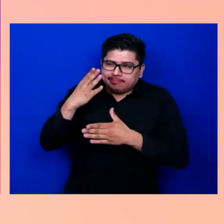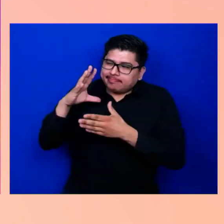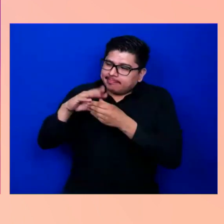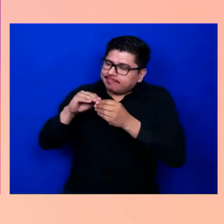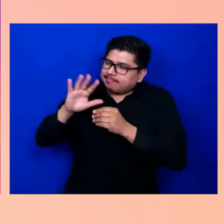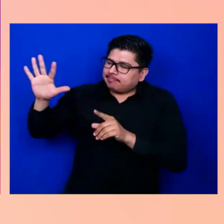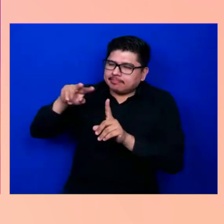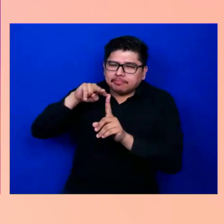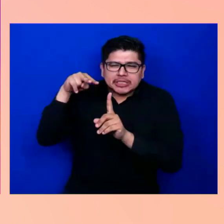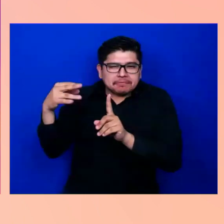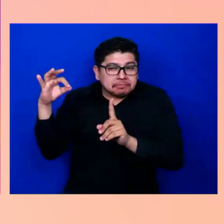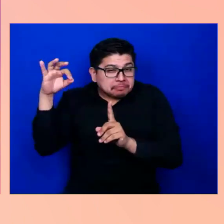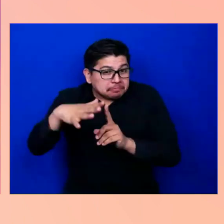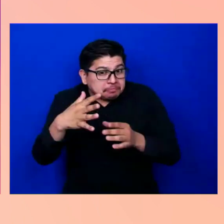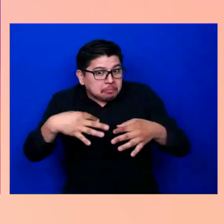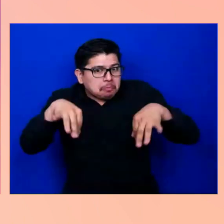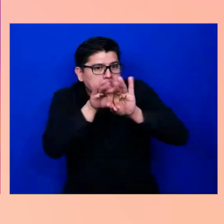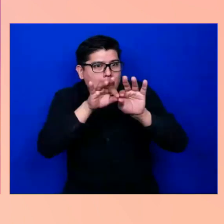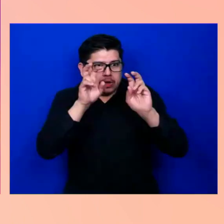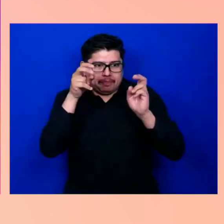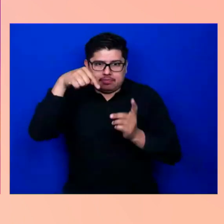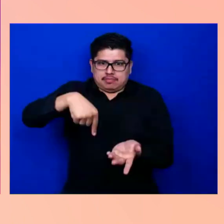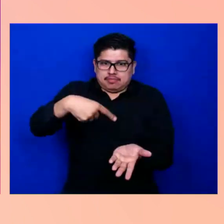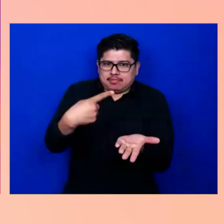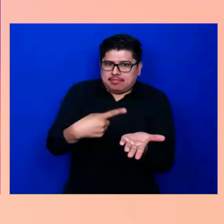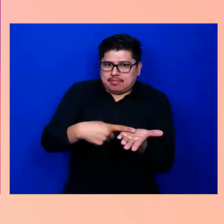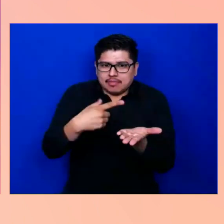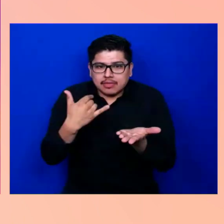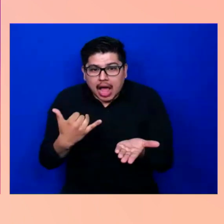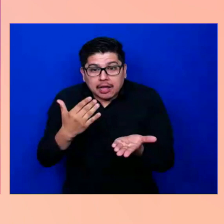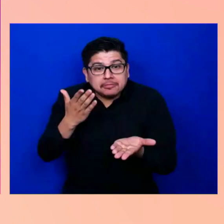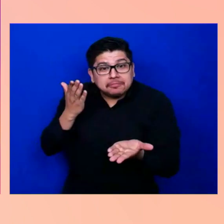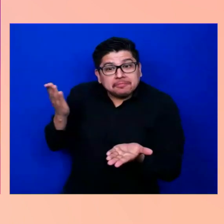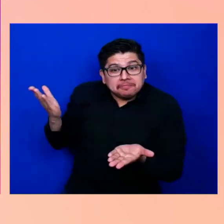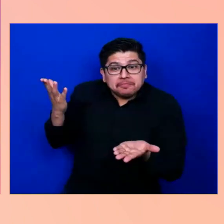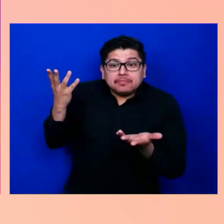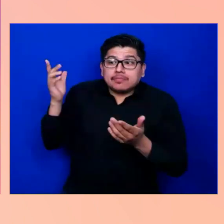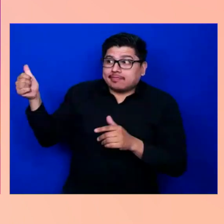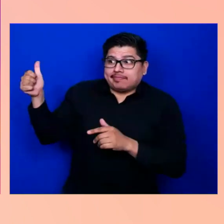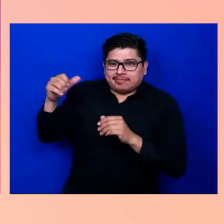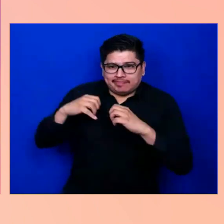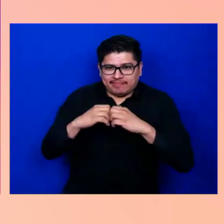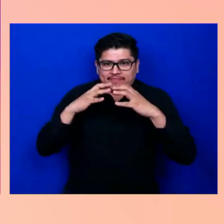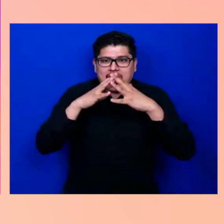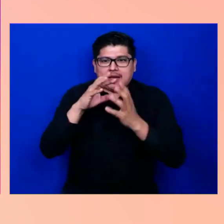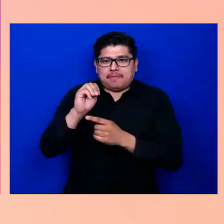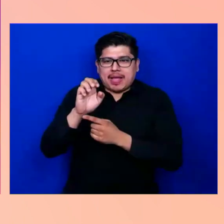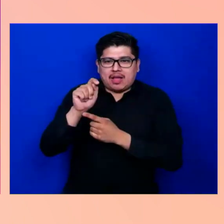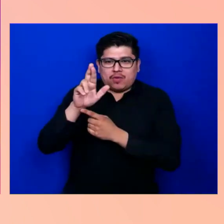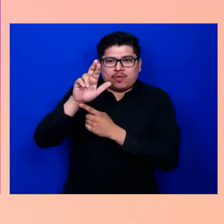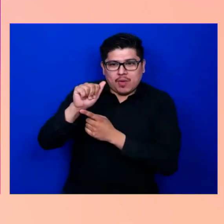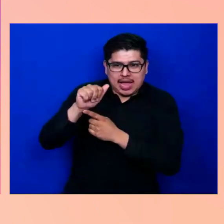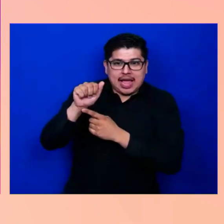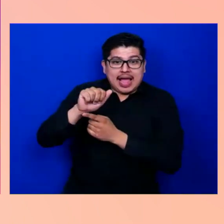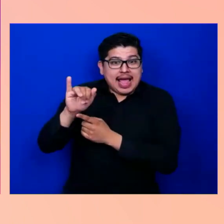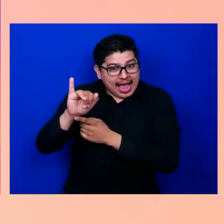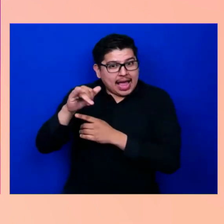Jhillika is one of the co-founders of Mentra, an AI-driven platform for the neurodiversity community and